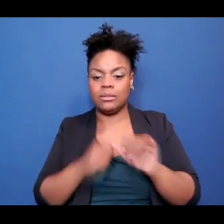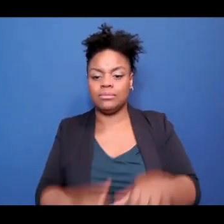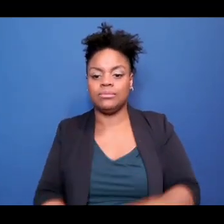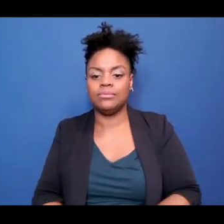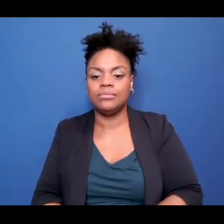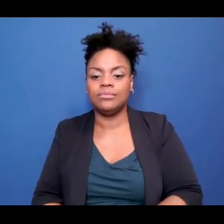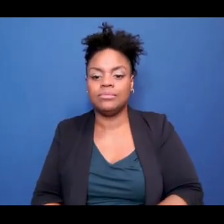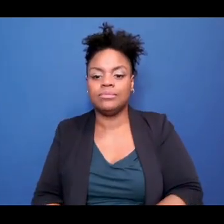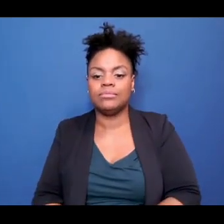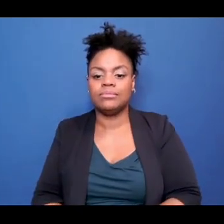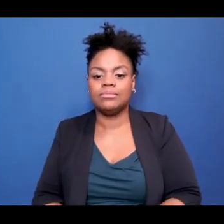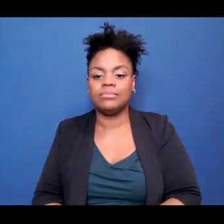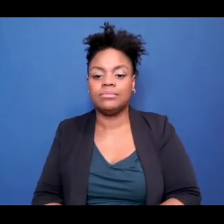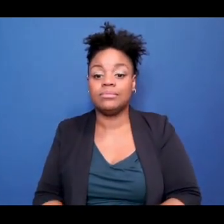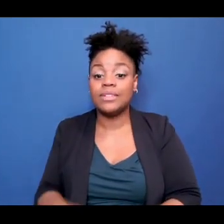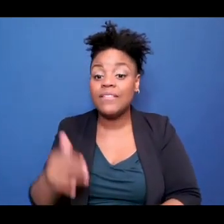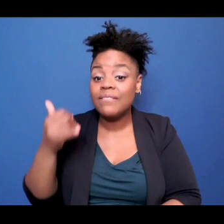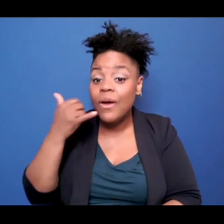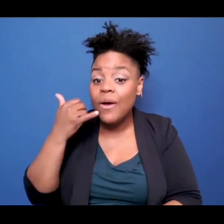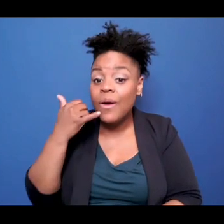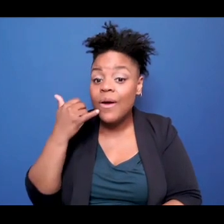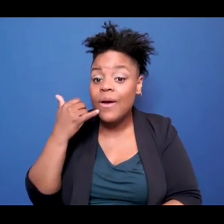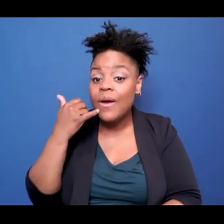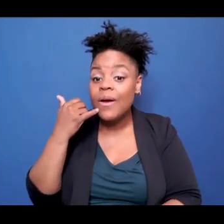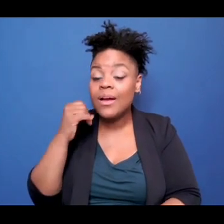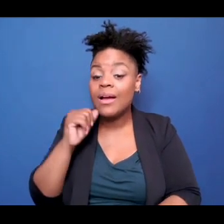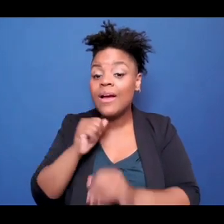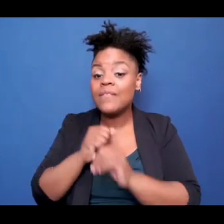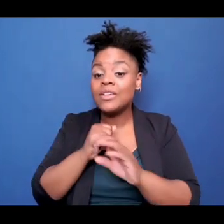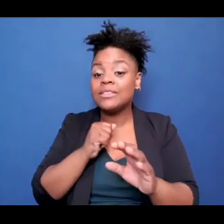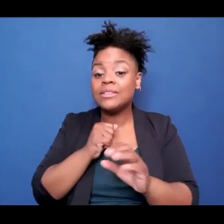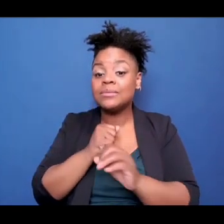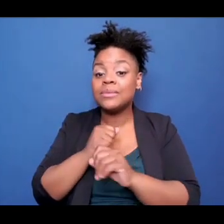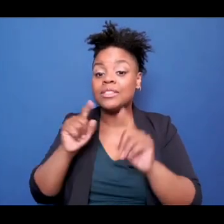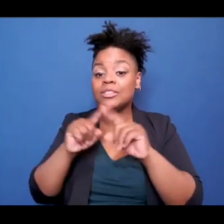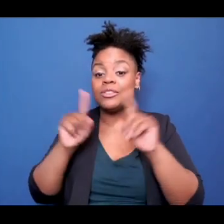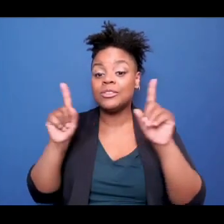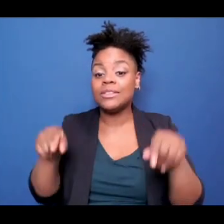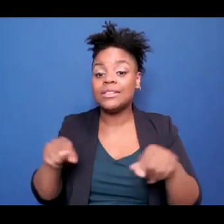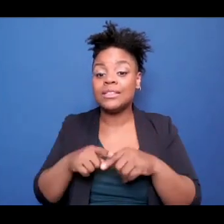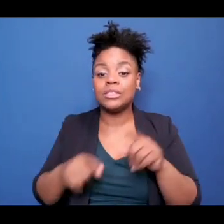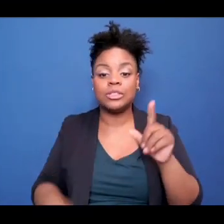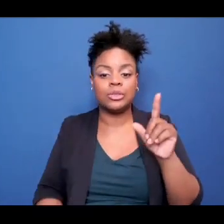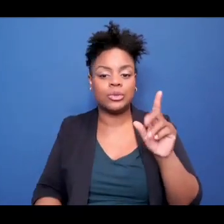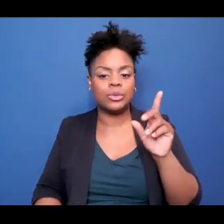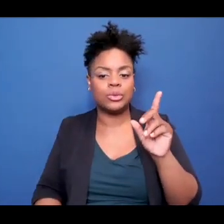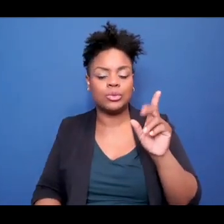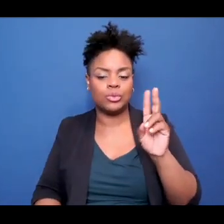PURPORTED TO USE AT THE TIME. SO THIS IS A FUNKY OSK I TOOK A PICTURE OF -- A FUN A PHONE KIOSK I TOOK A PICTURE OF